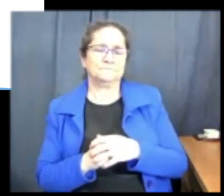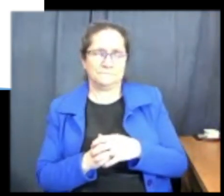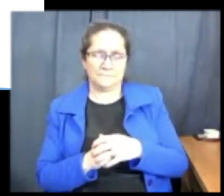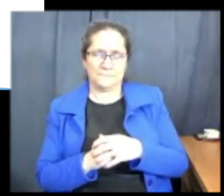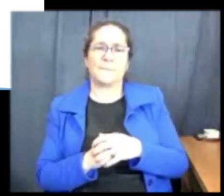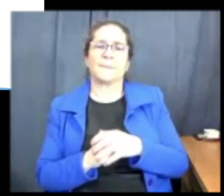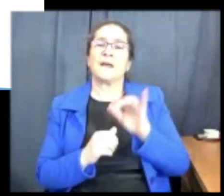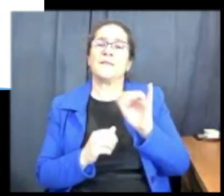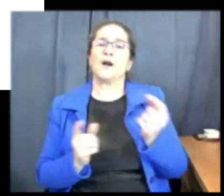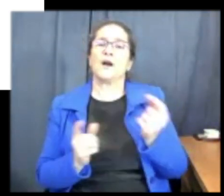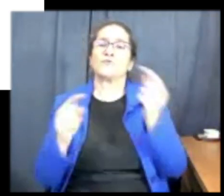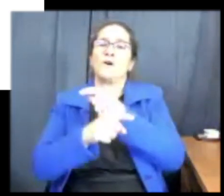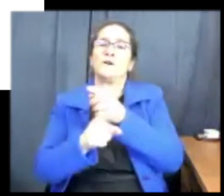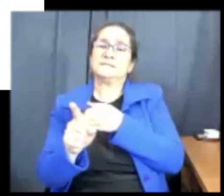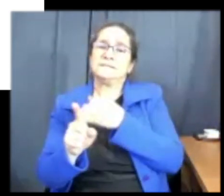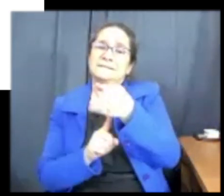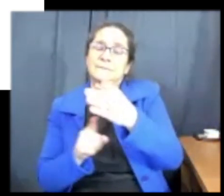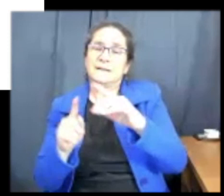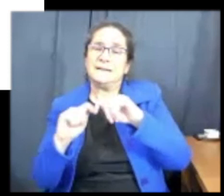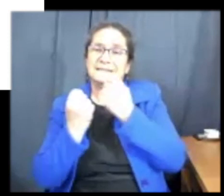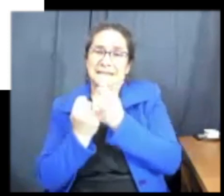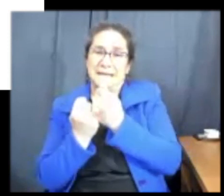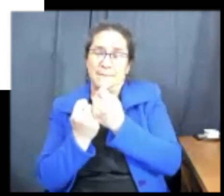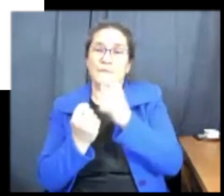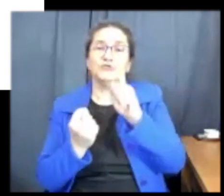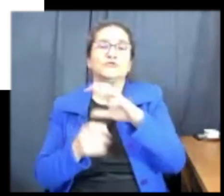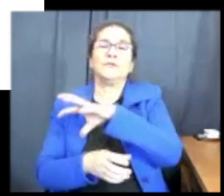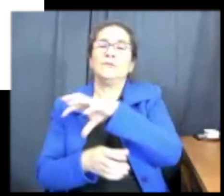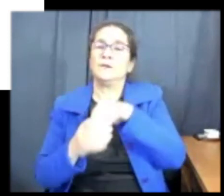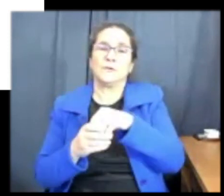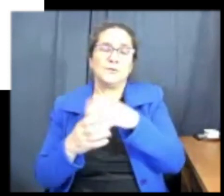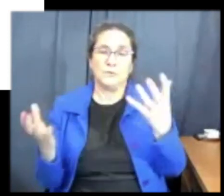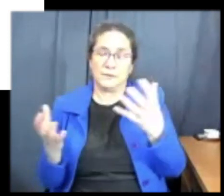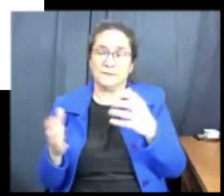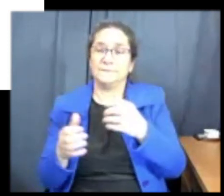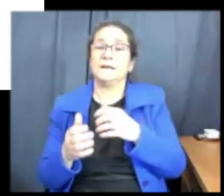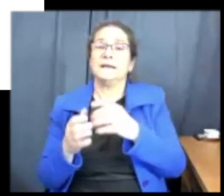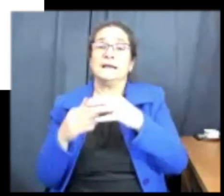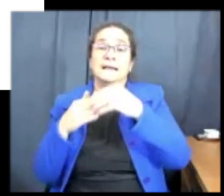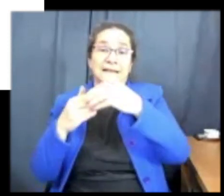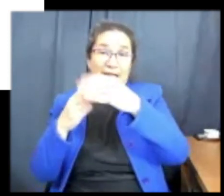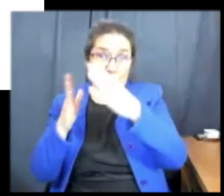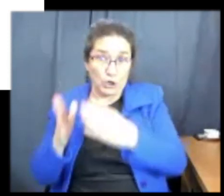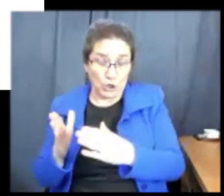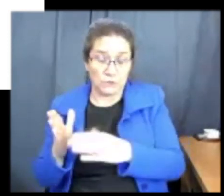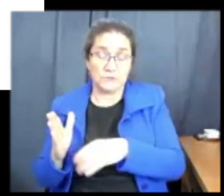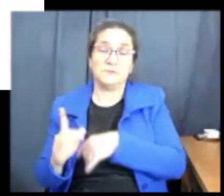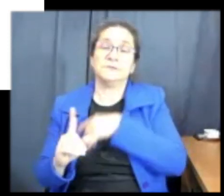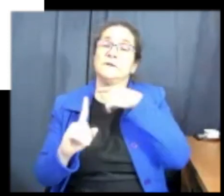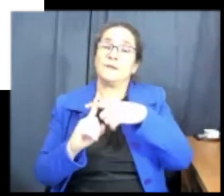team for that you should have on your team district leadership as well as your special education